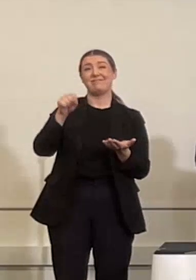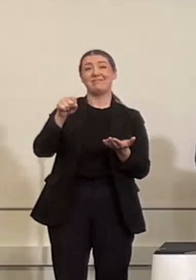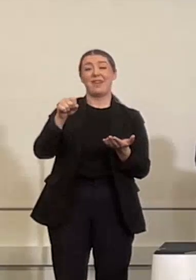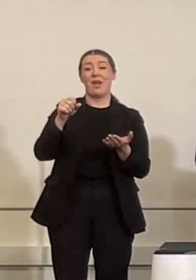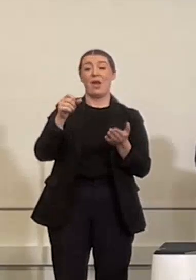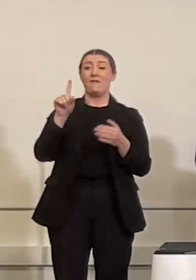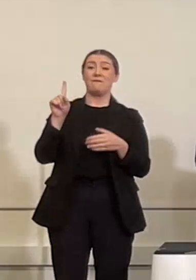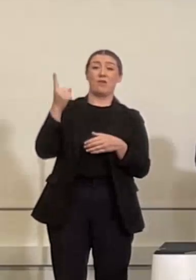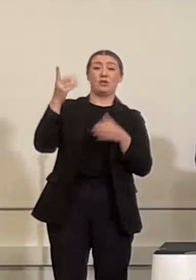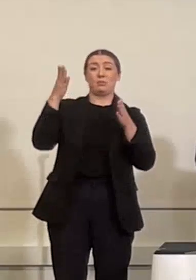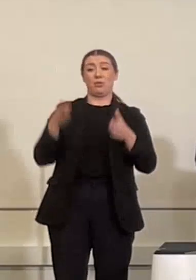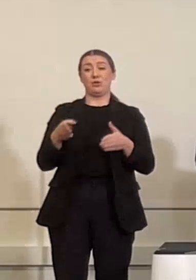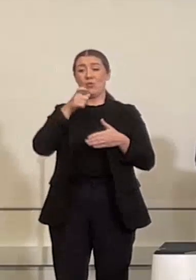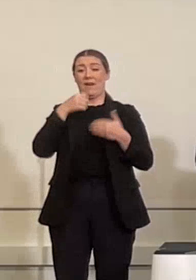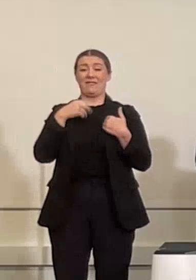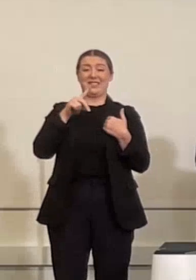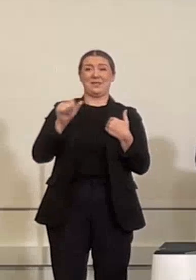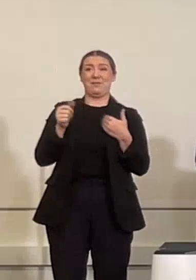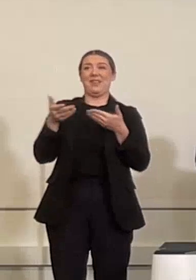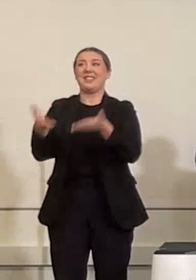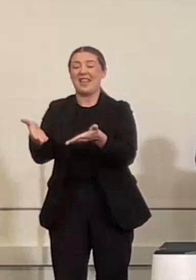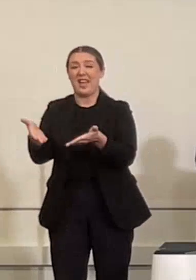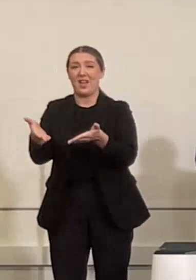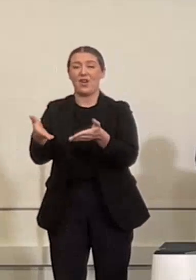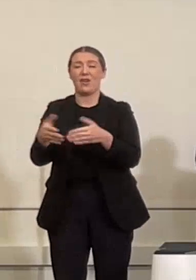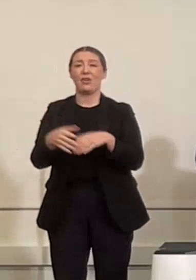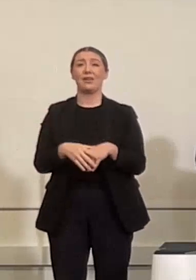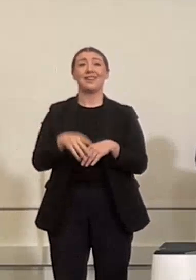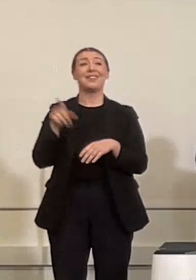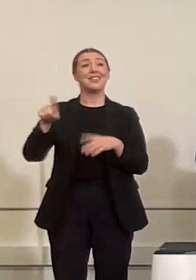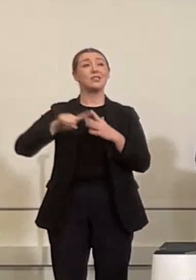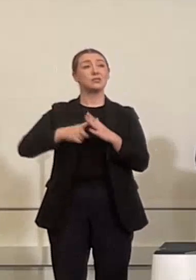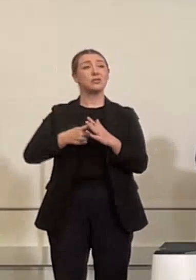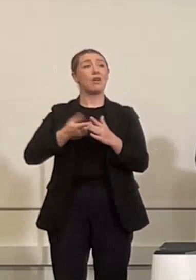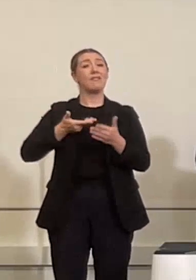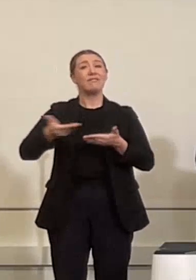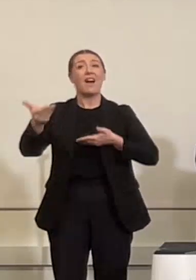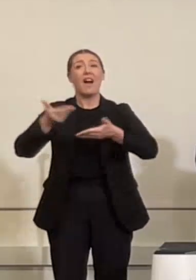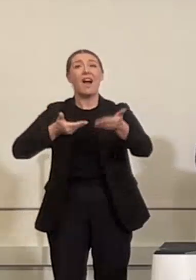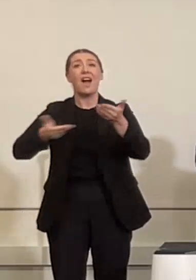So when they start inviting me to social things, that's when I